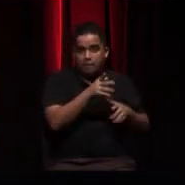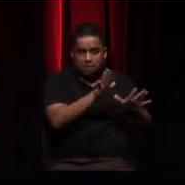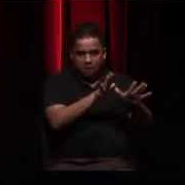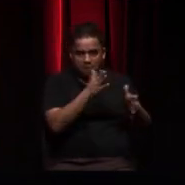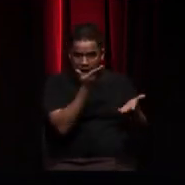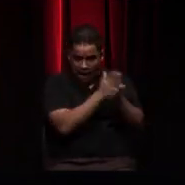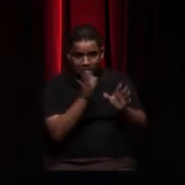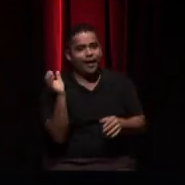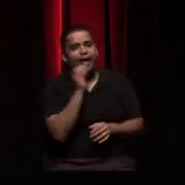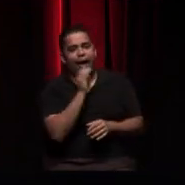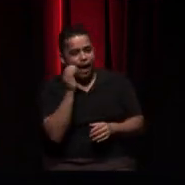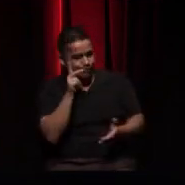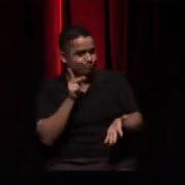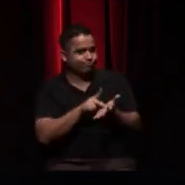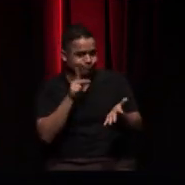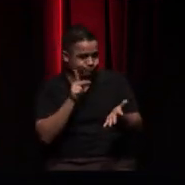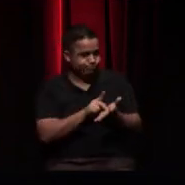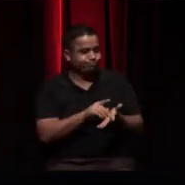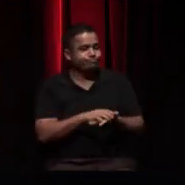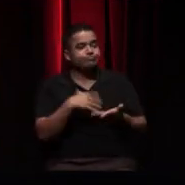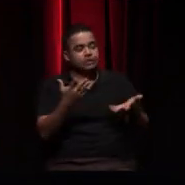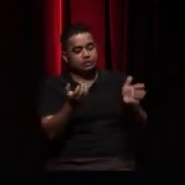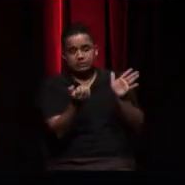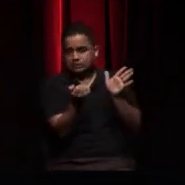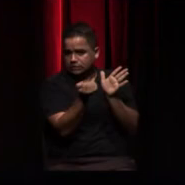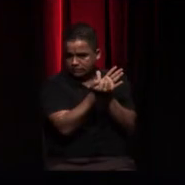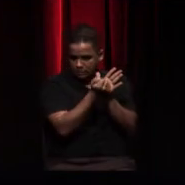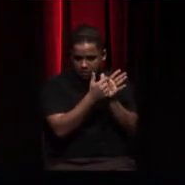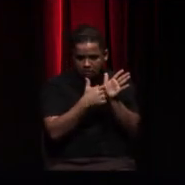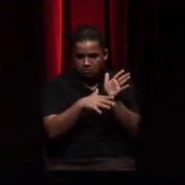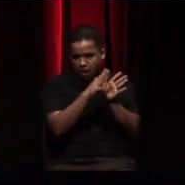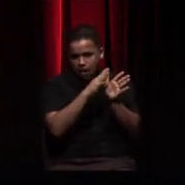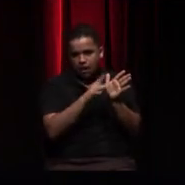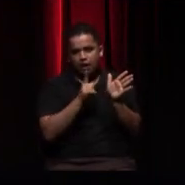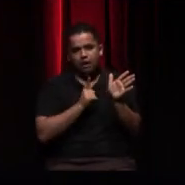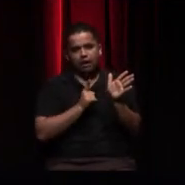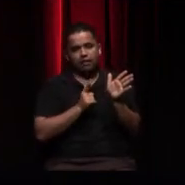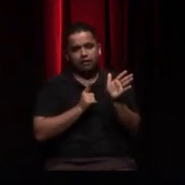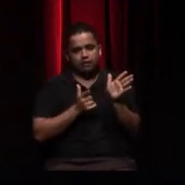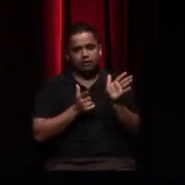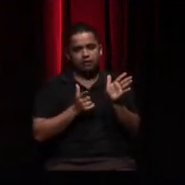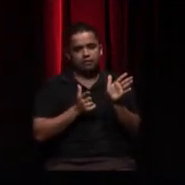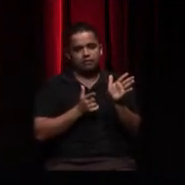So brands want to present a long-term history.